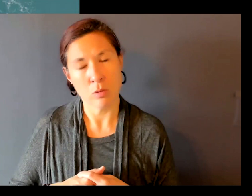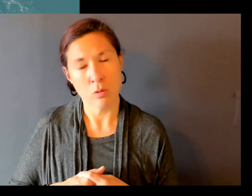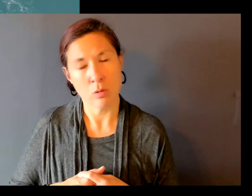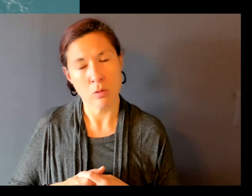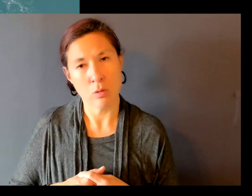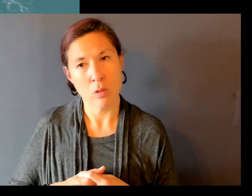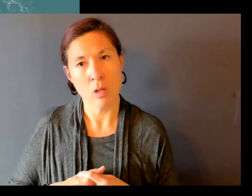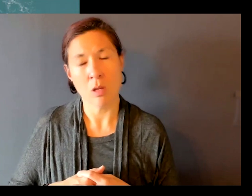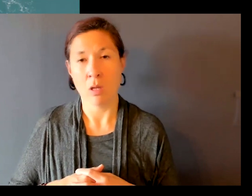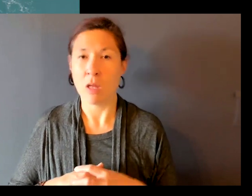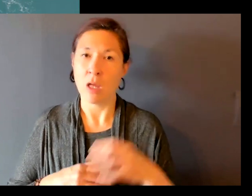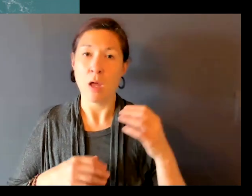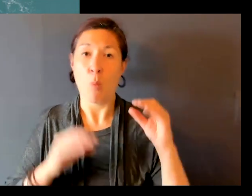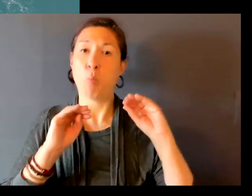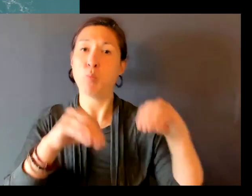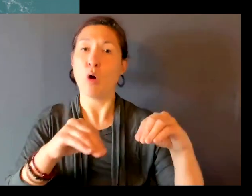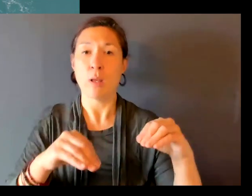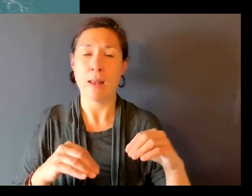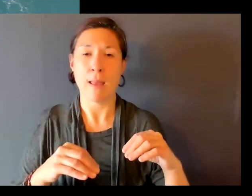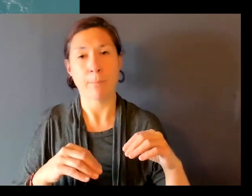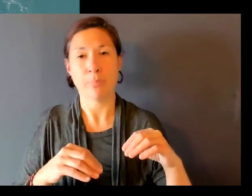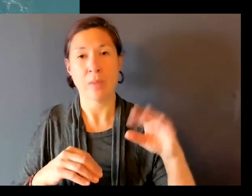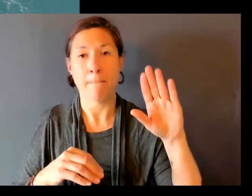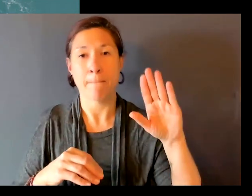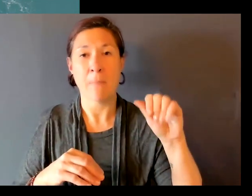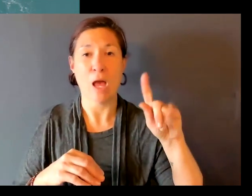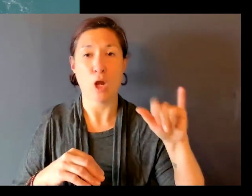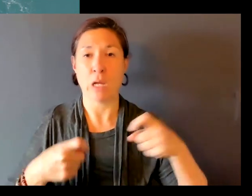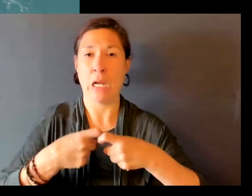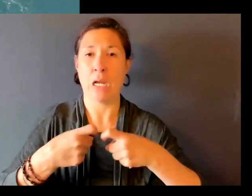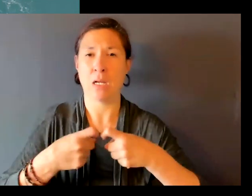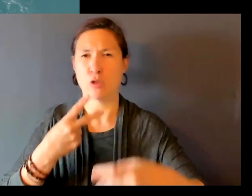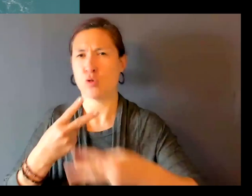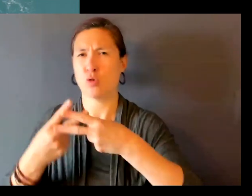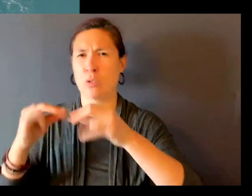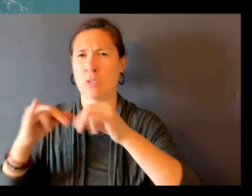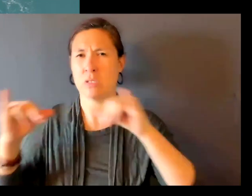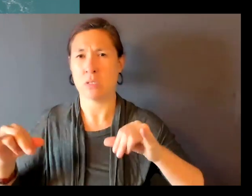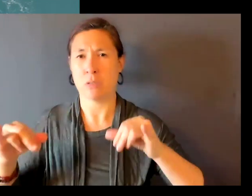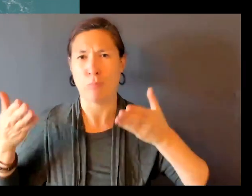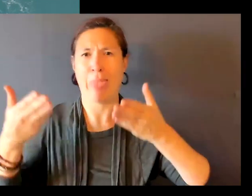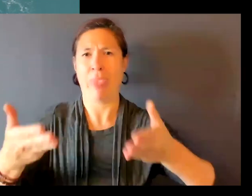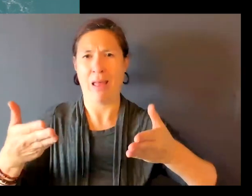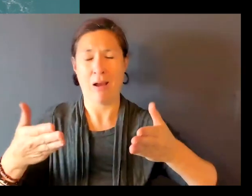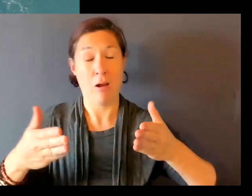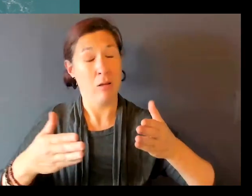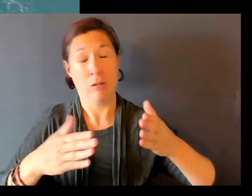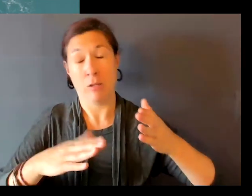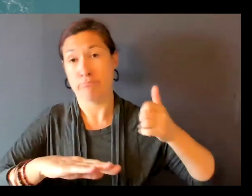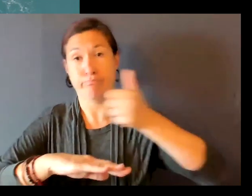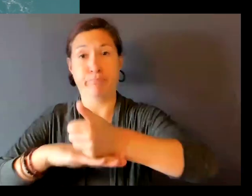We are saving our environment and in doing that we are also saving some of our diversity within ourselves. We talk about diversity, biodiversity, it is also the biodiversity within our own demographics. And who we are as a population. So, I thank you very much. And my time sup. Again, Artie Crocker, I appreciate the time. Thank you so much. : Thanks, Artie. Lara Wahl.